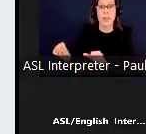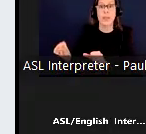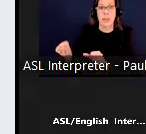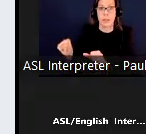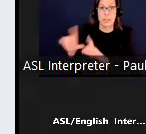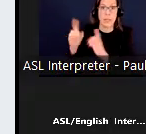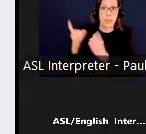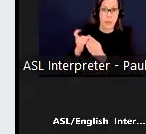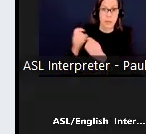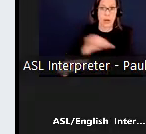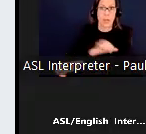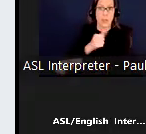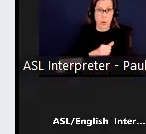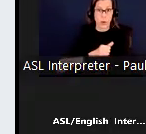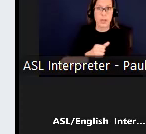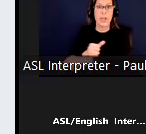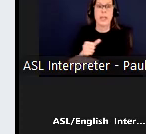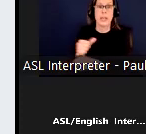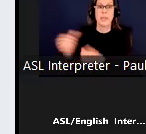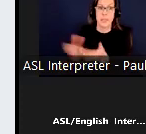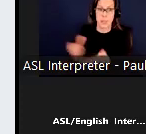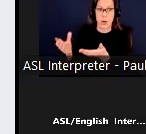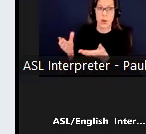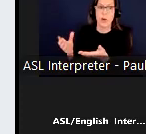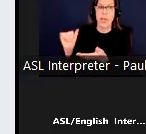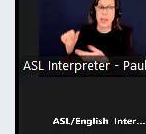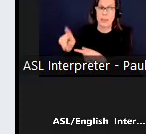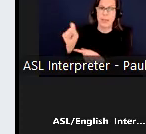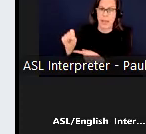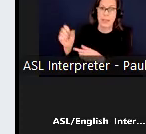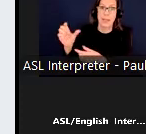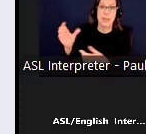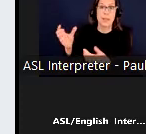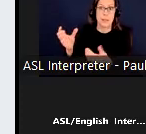the department or the authority to serve APS eligible consumers,